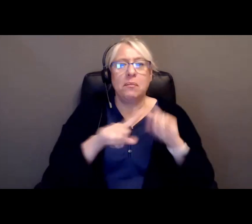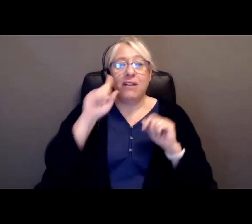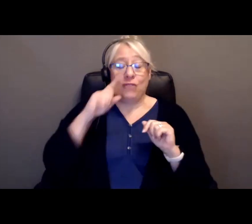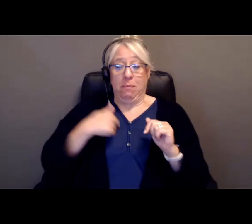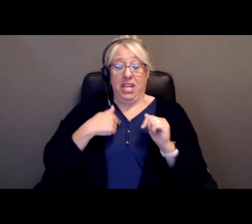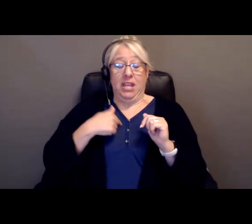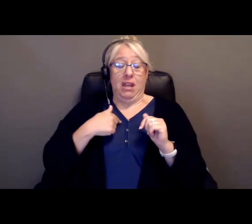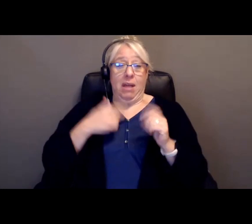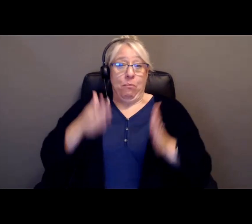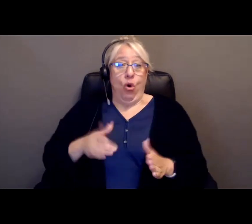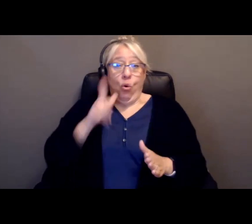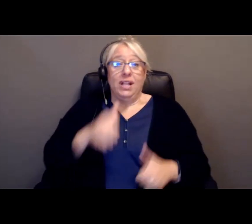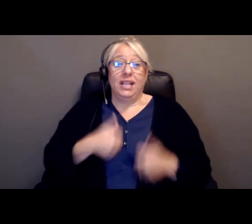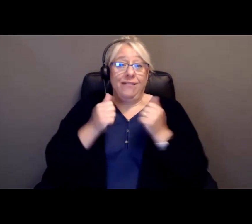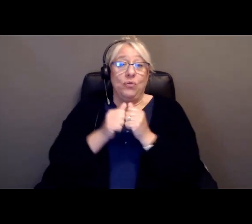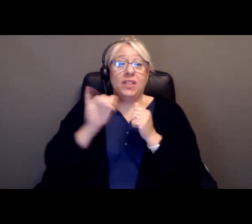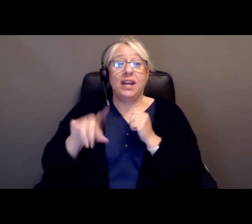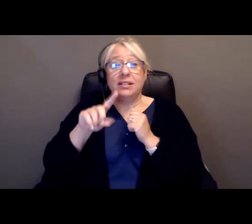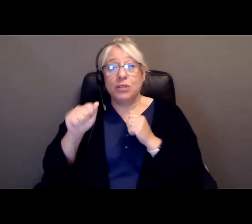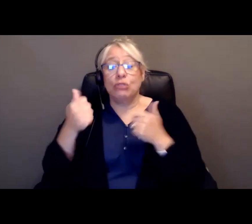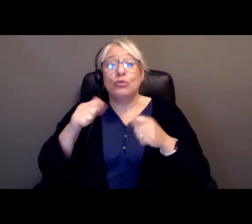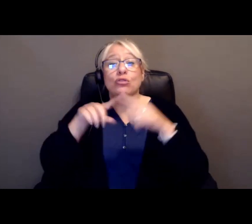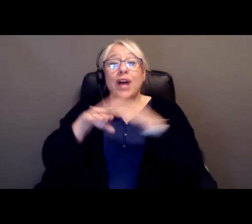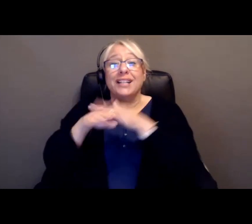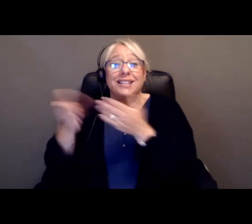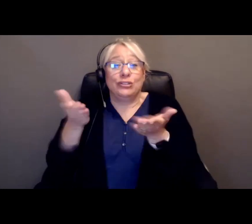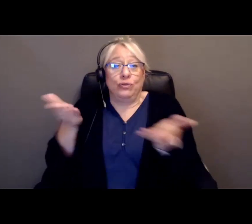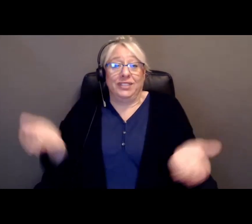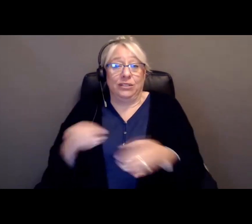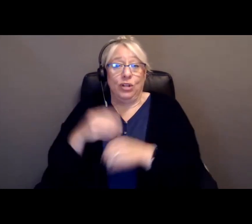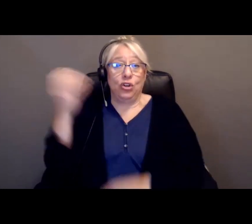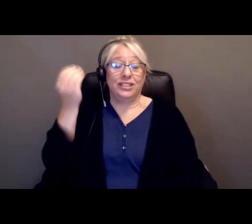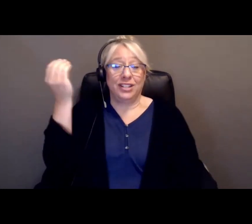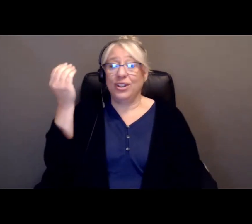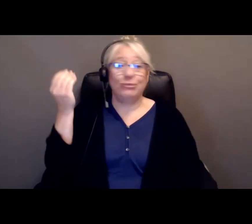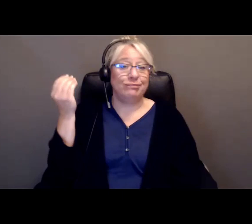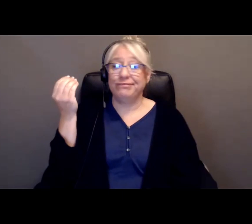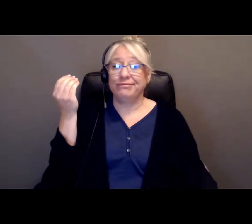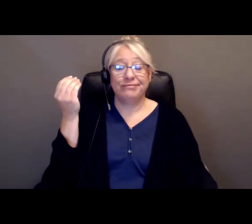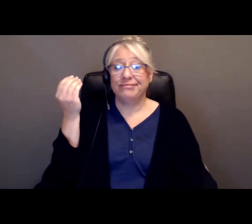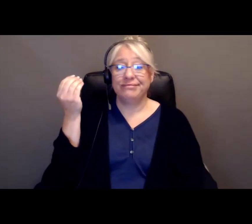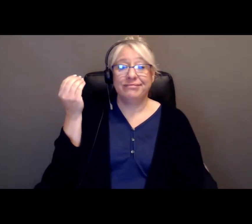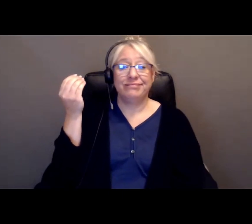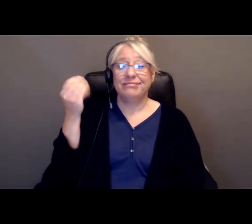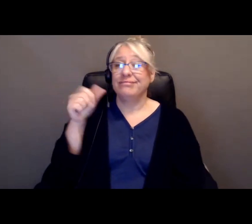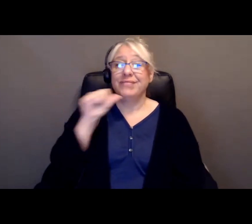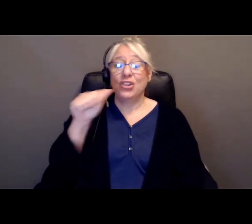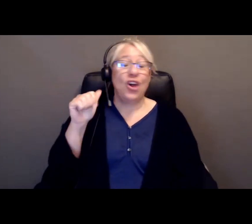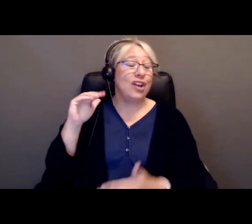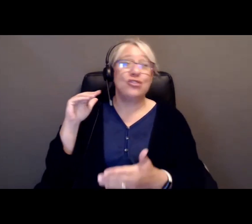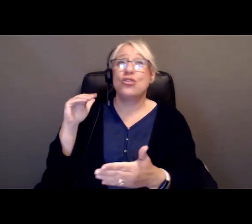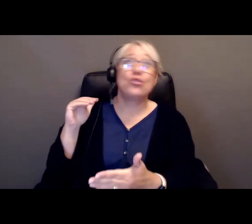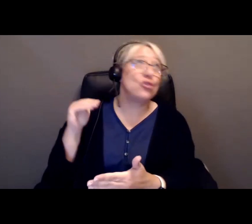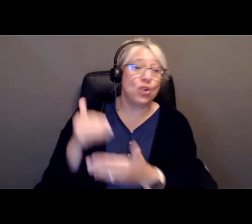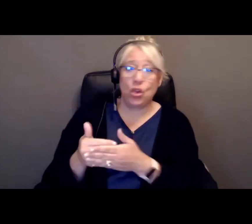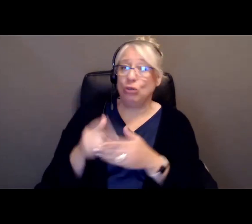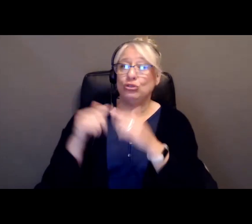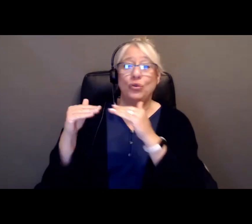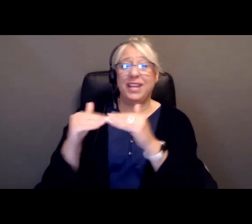and trying to access services in Ontario, we're nowhere near an equal level playing field. We